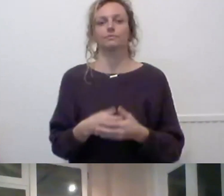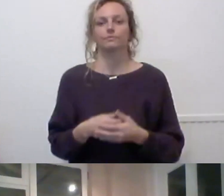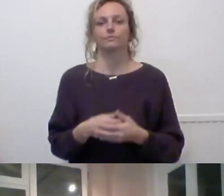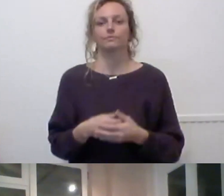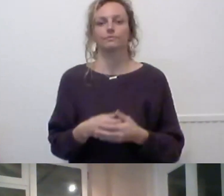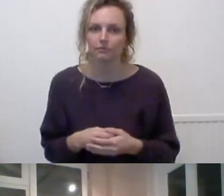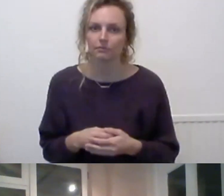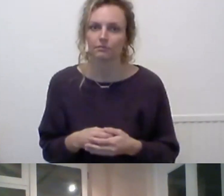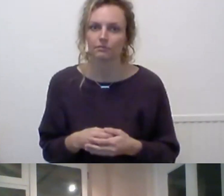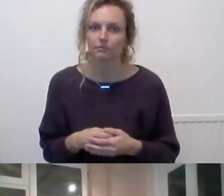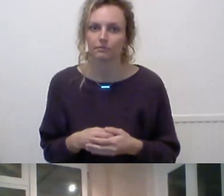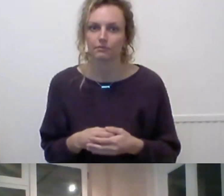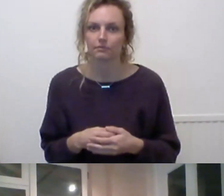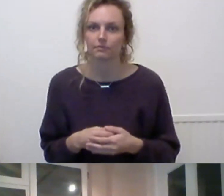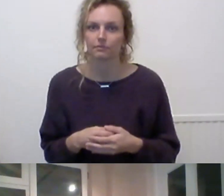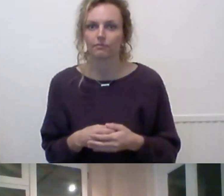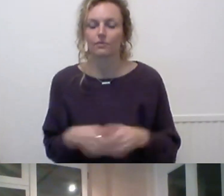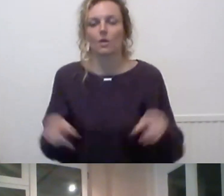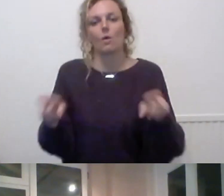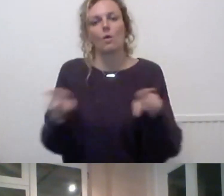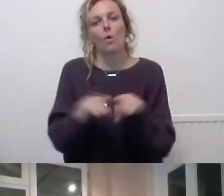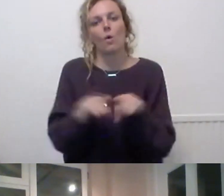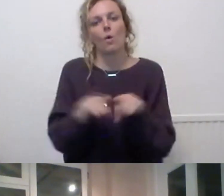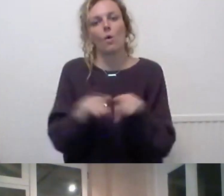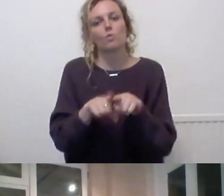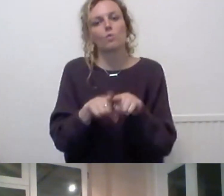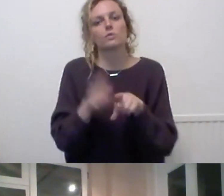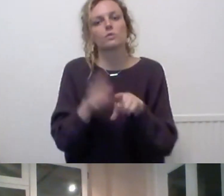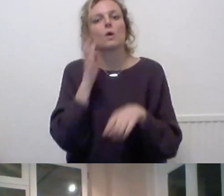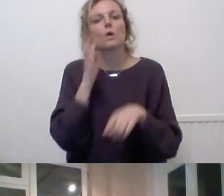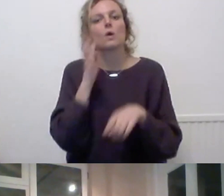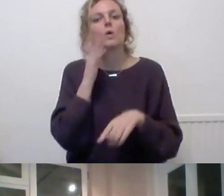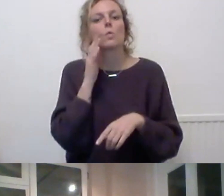some of the myths and challenge which you know, face different communities. So, we have fantastic